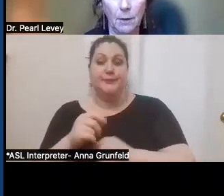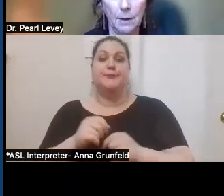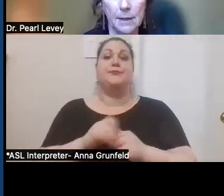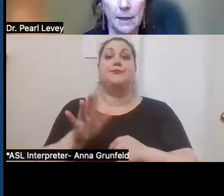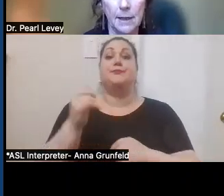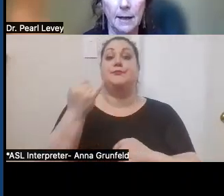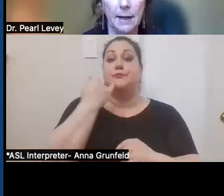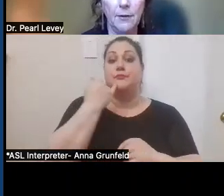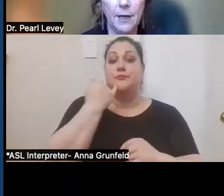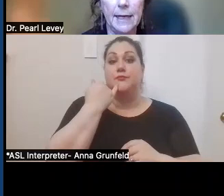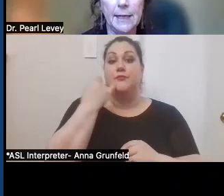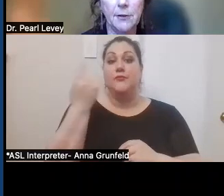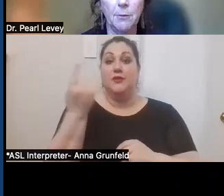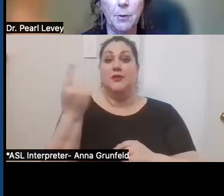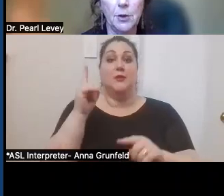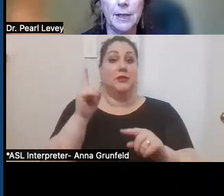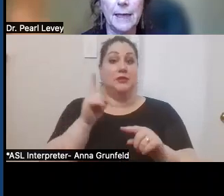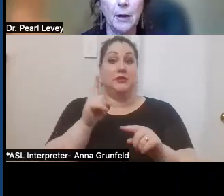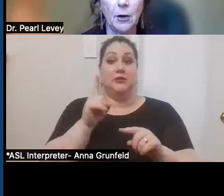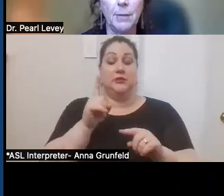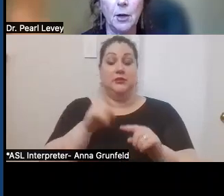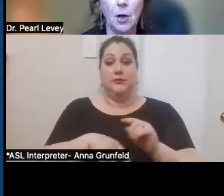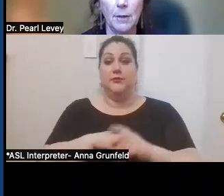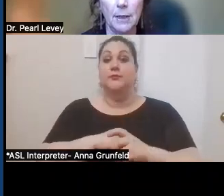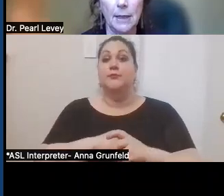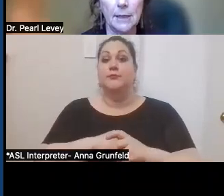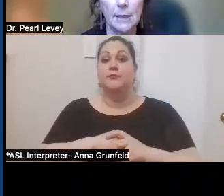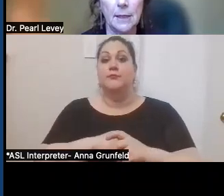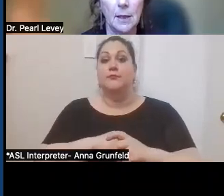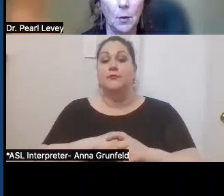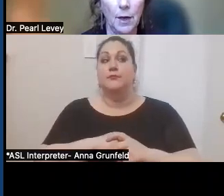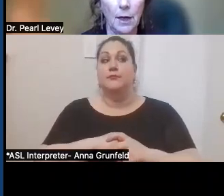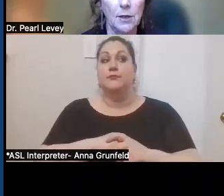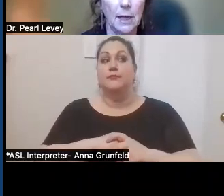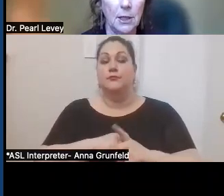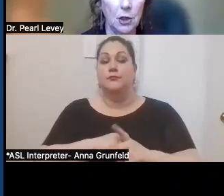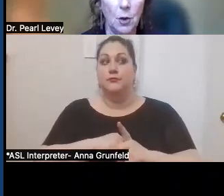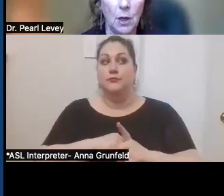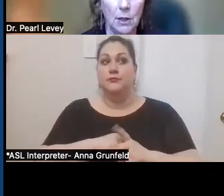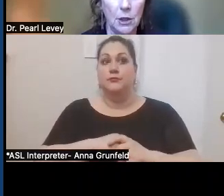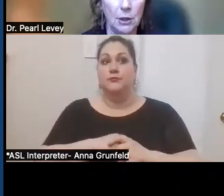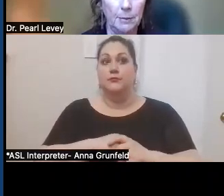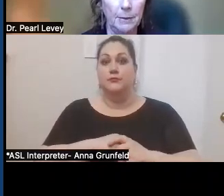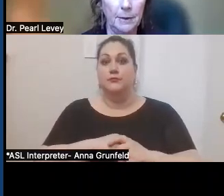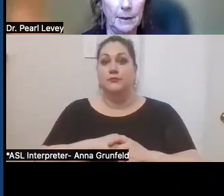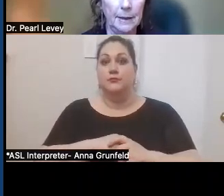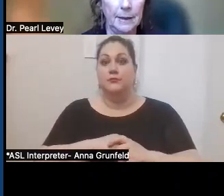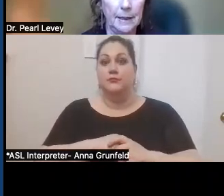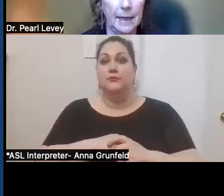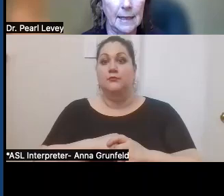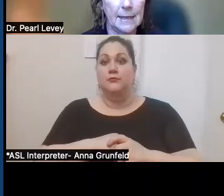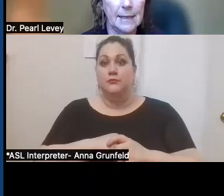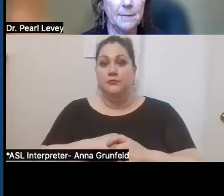requirements with the needs of the person cannot be accommodated without undue hardship. Next.